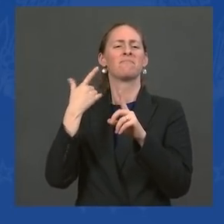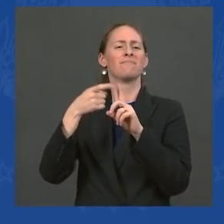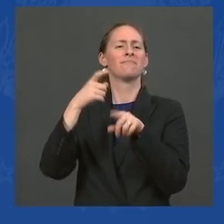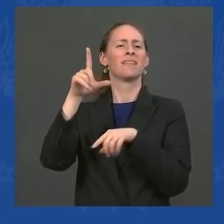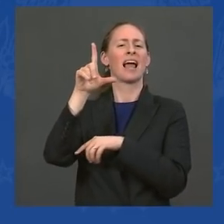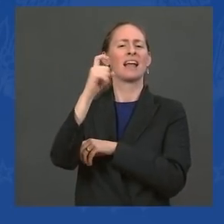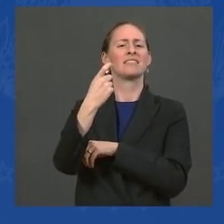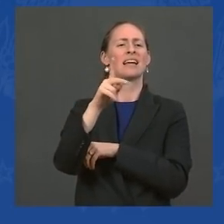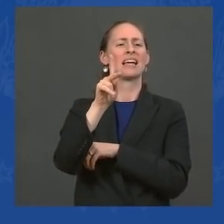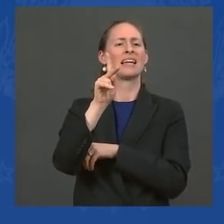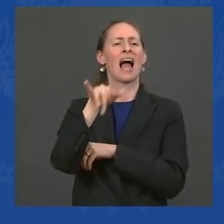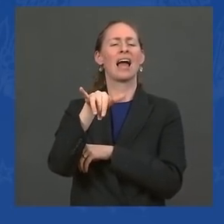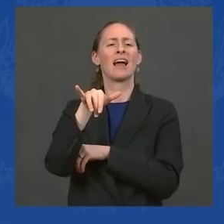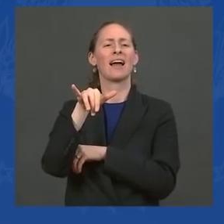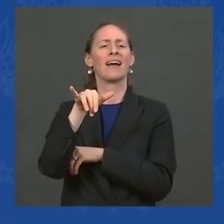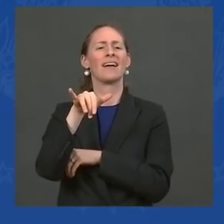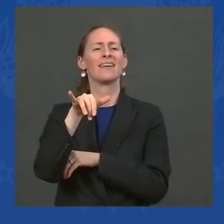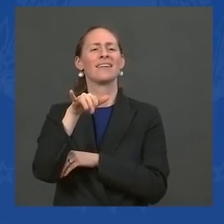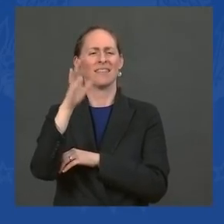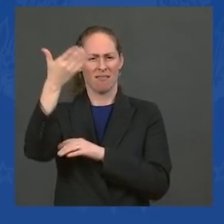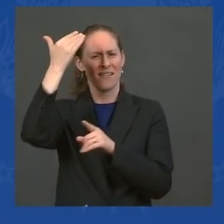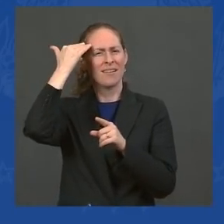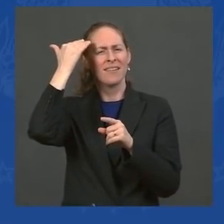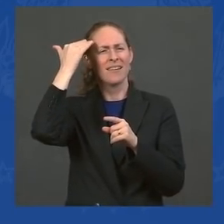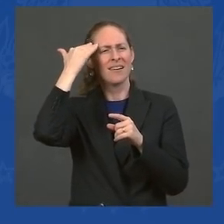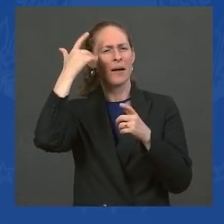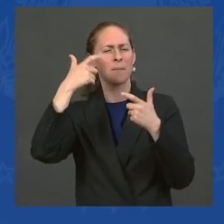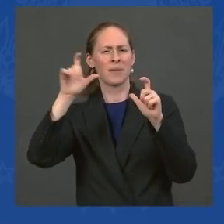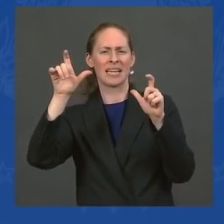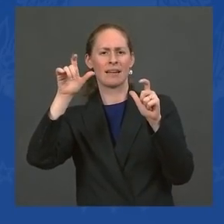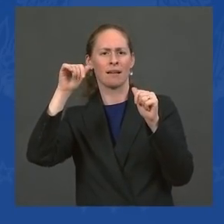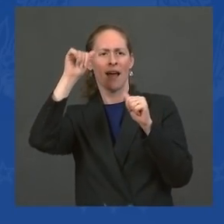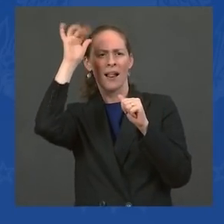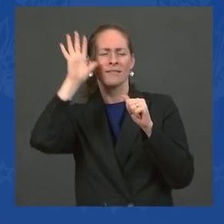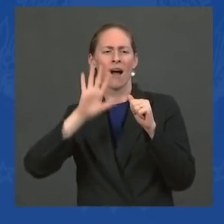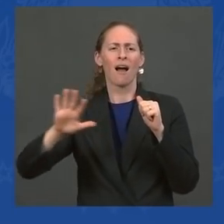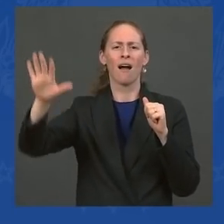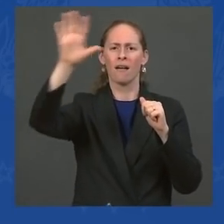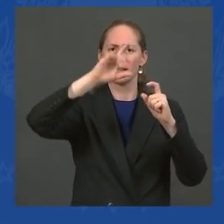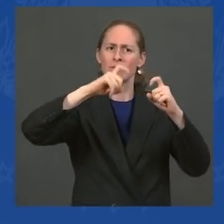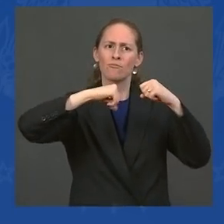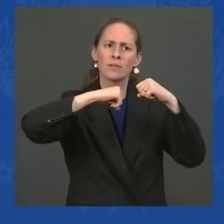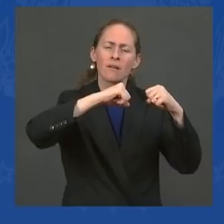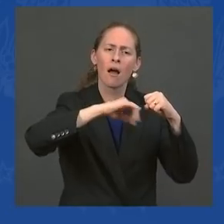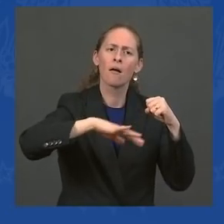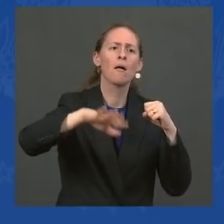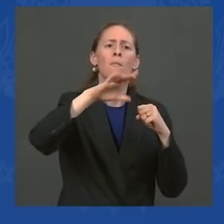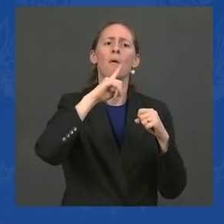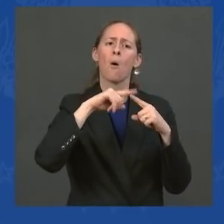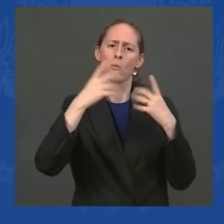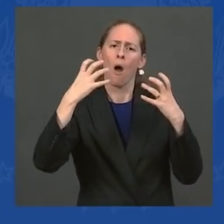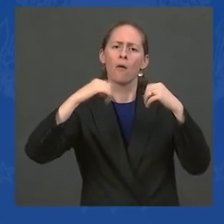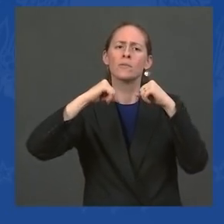But that's why I'm working to protect Bristol Bay from mining operations -- that would threaten one of the world's largest salmon runs.